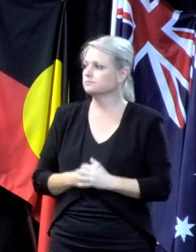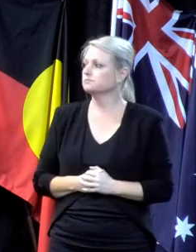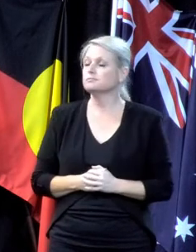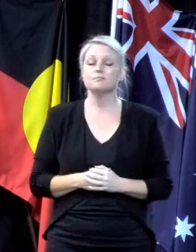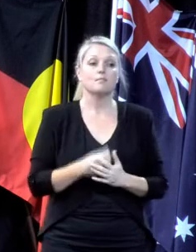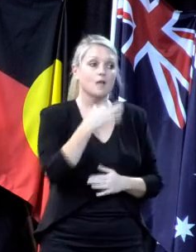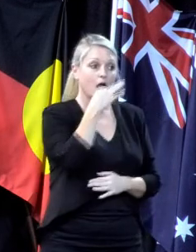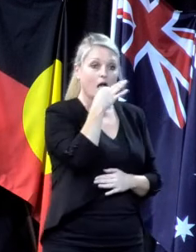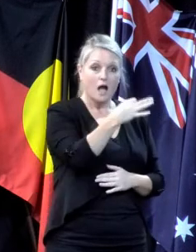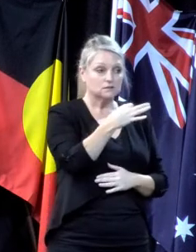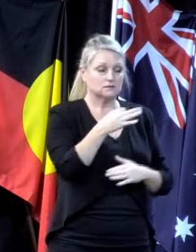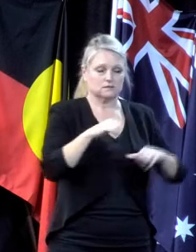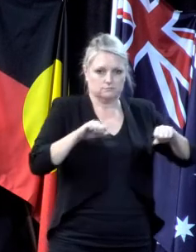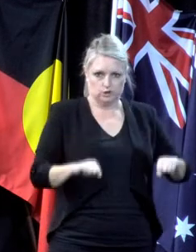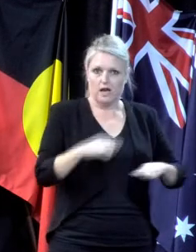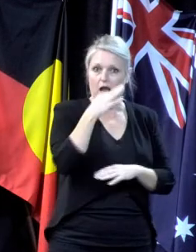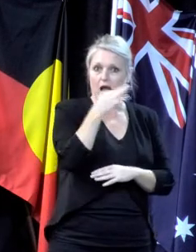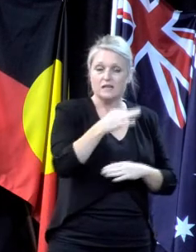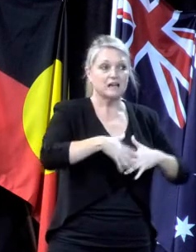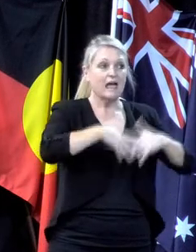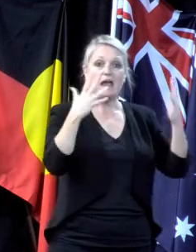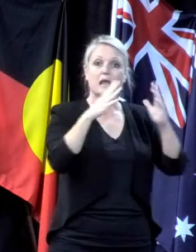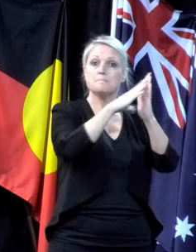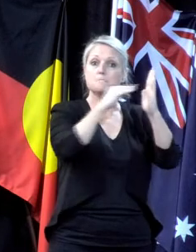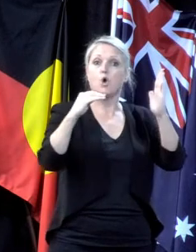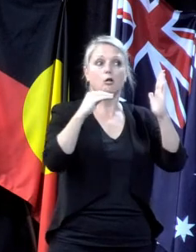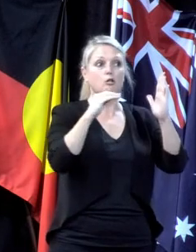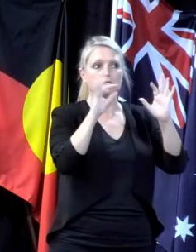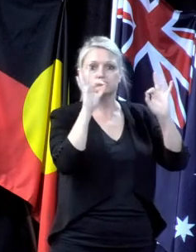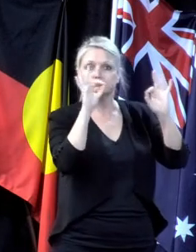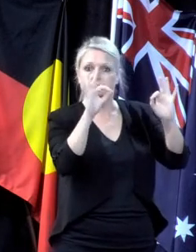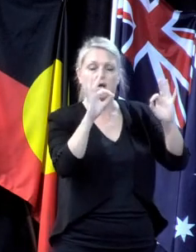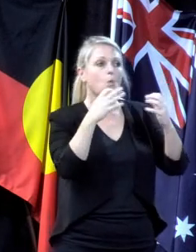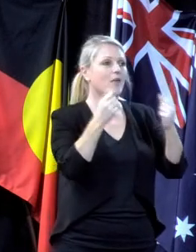matter, Australia where there are somebody from the medical field – maybe a nurse, not necessarily.